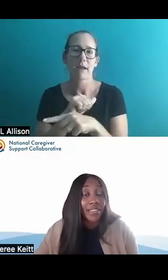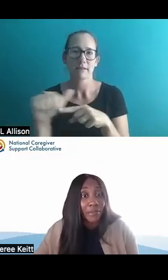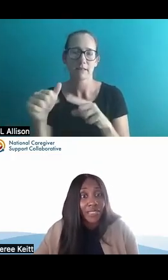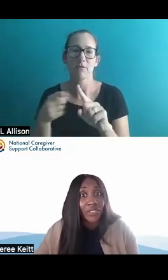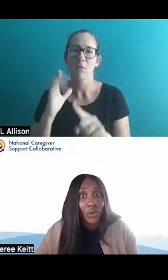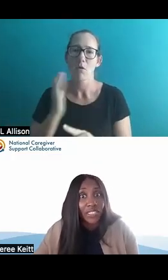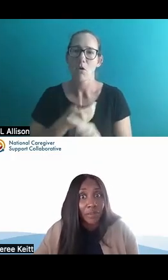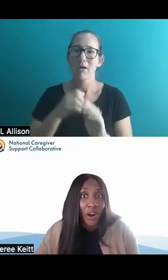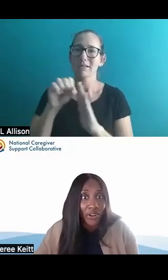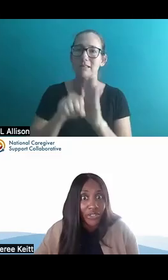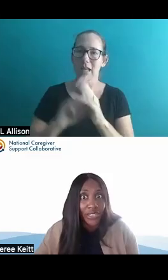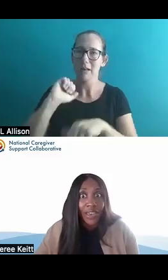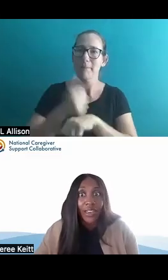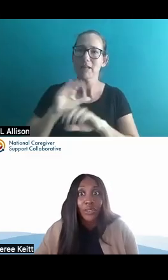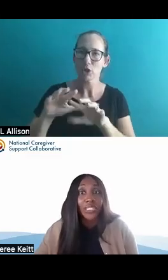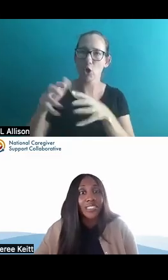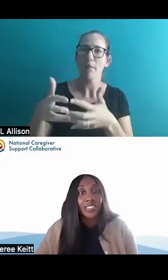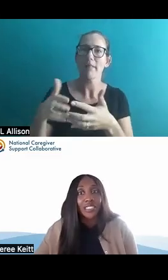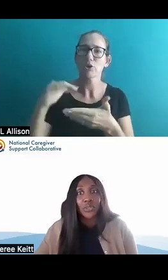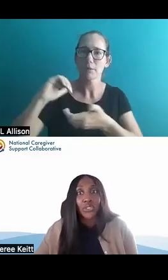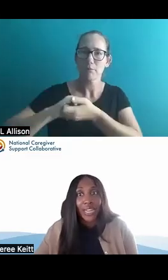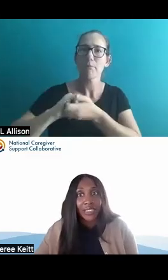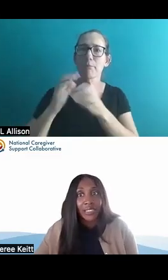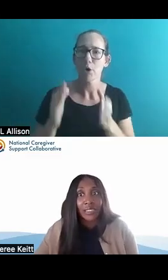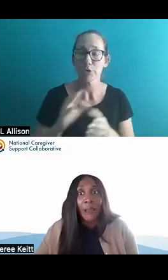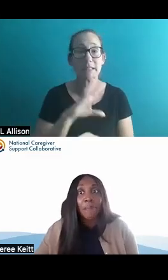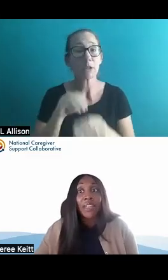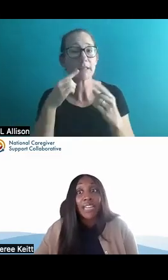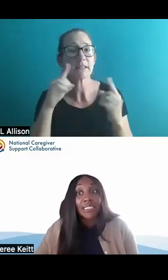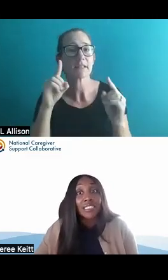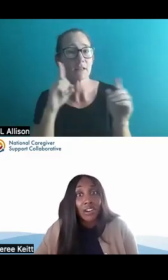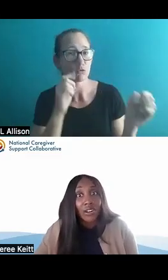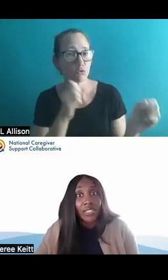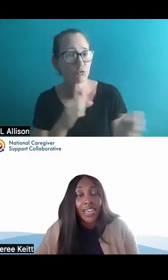state-based coalition partners including successful strategies, lessons learned,